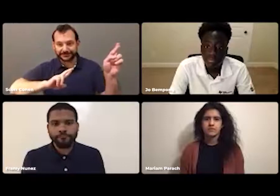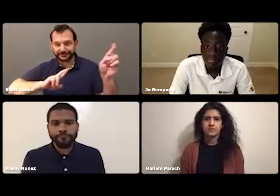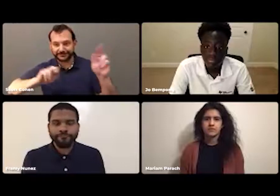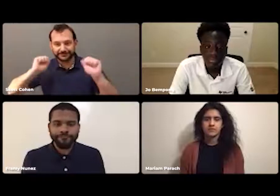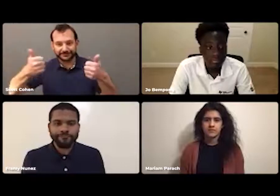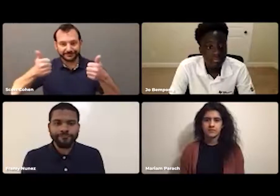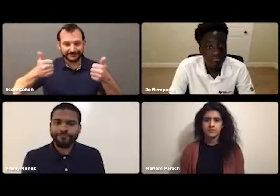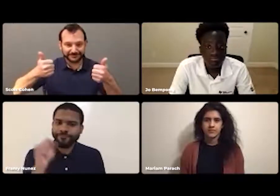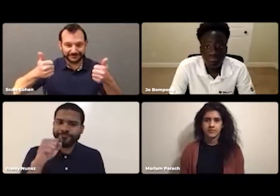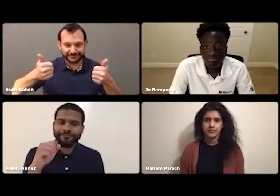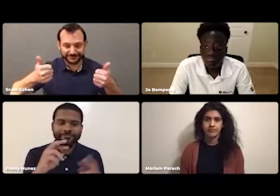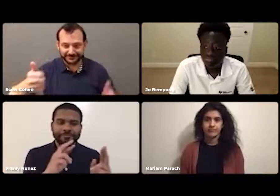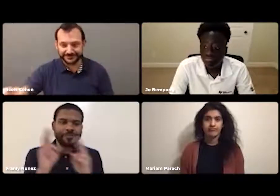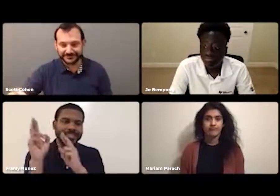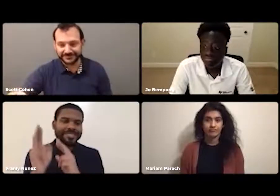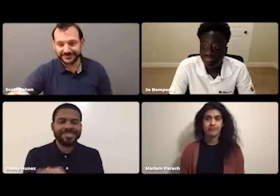Okay, we're ready!